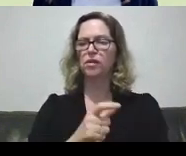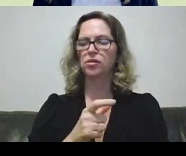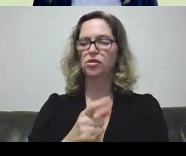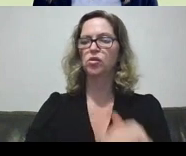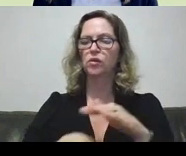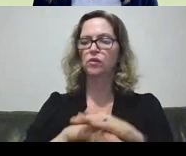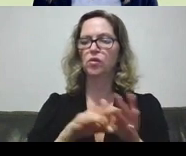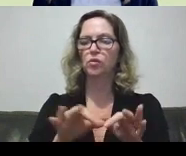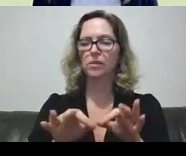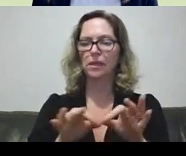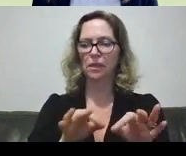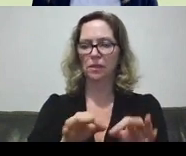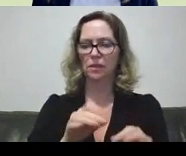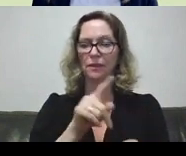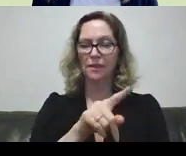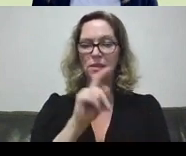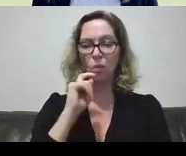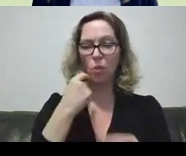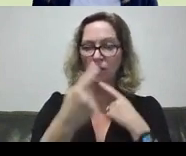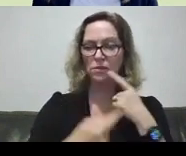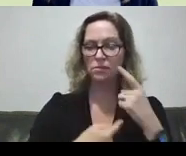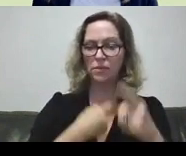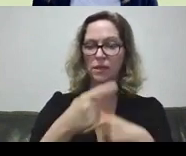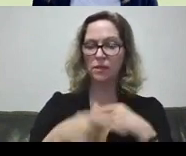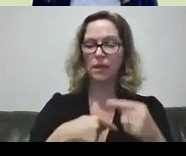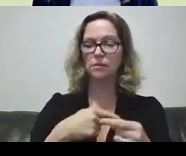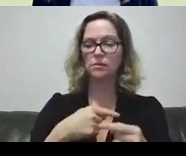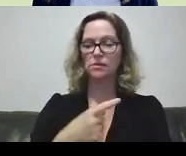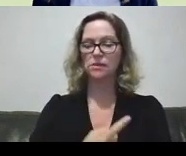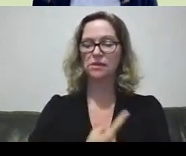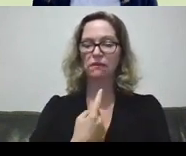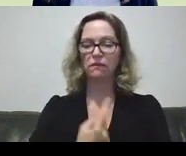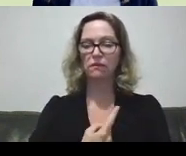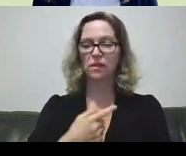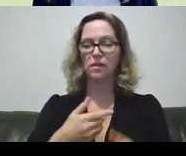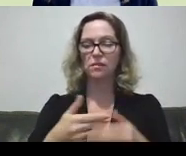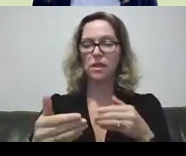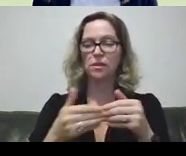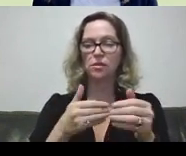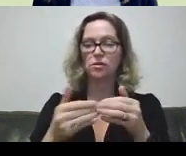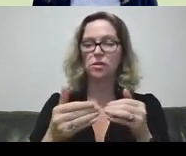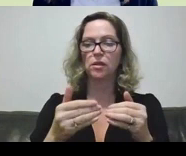self-management and we will keep we will keep you up to date with any of our